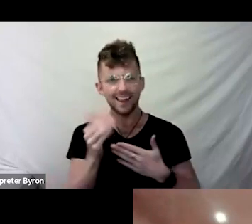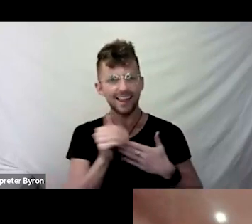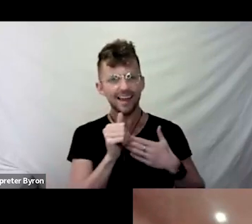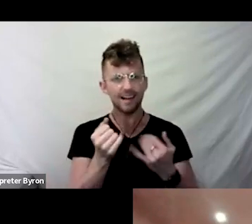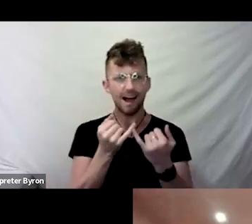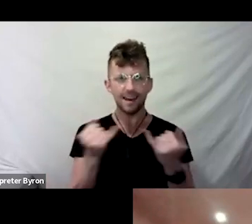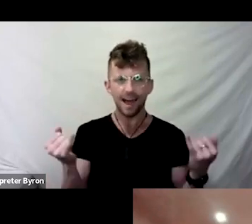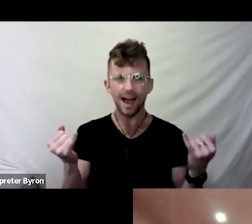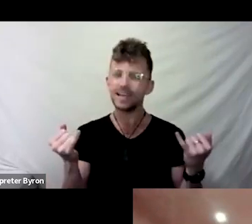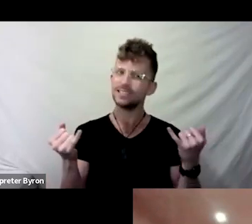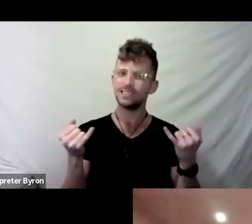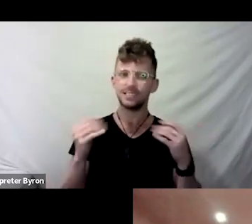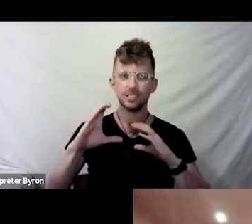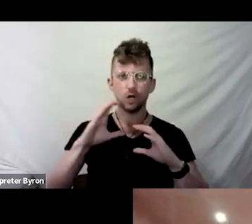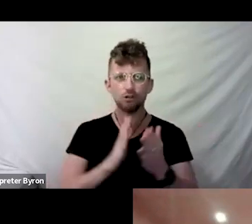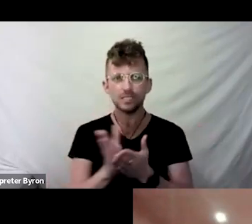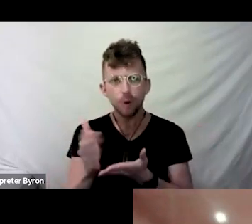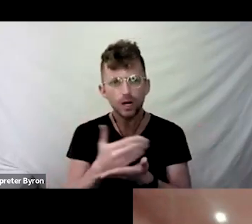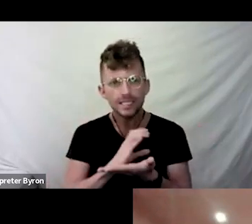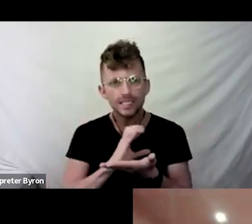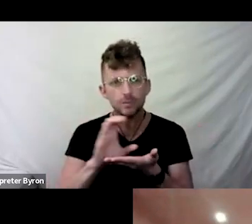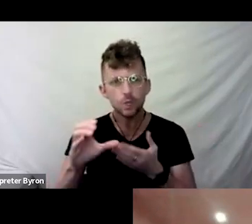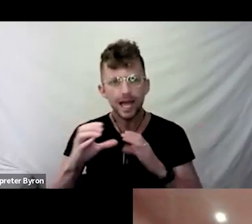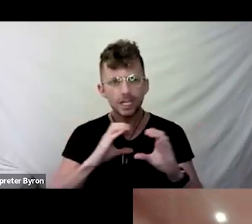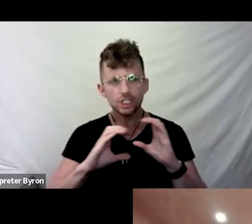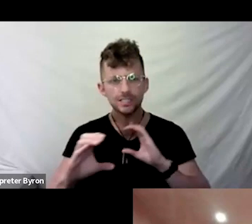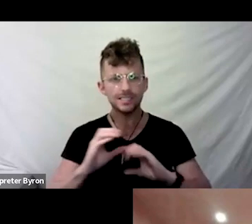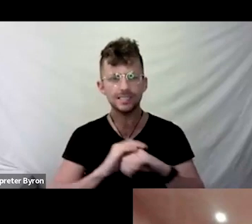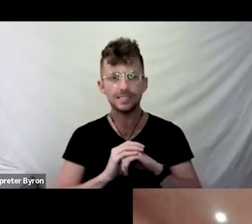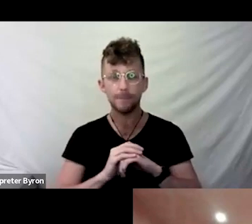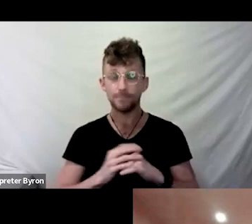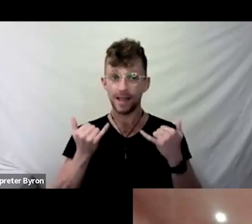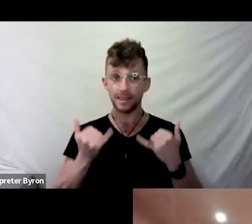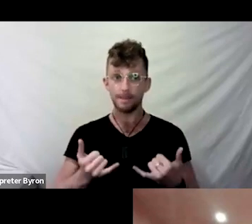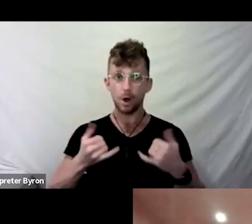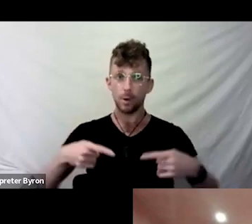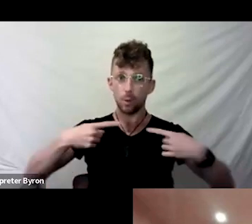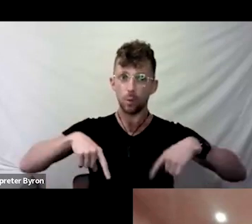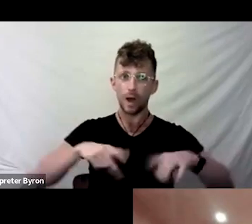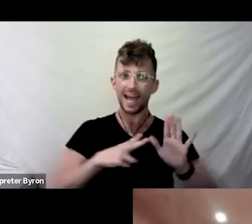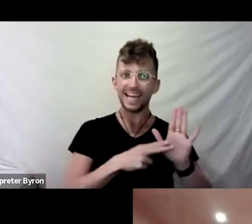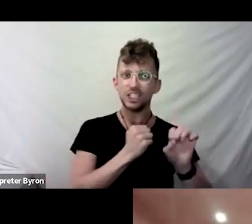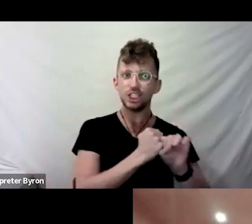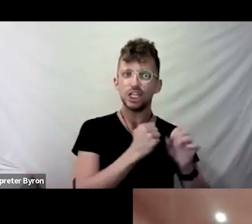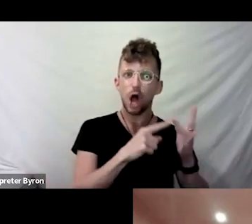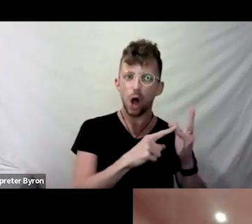world are working together to get improvements there with Whaikaha and Te Whatu Ora.